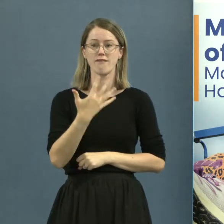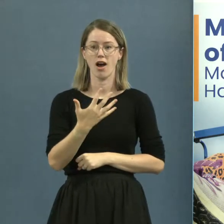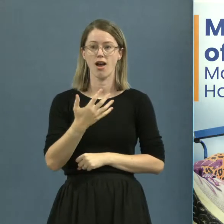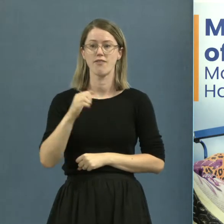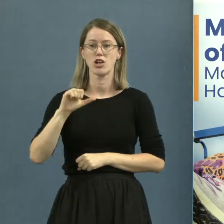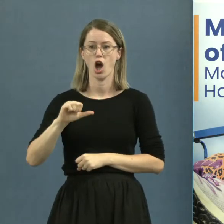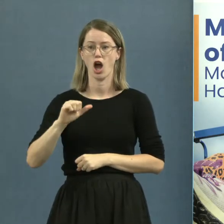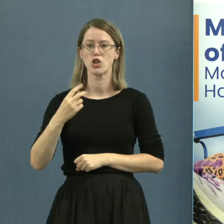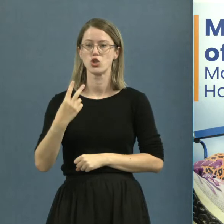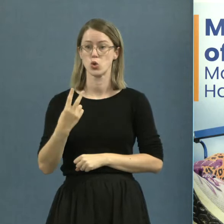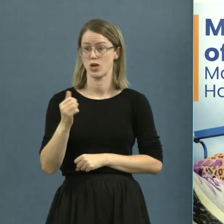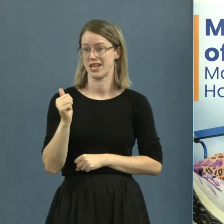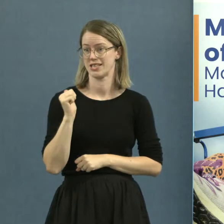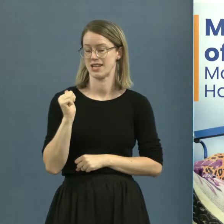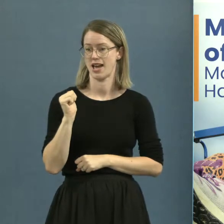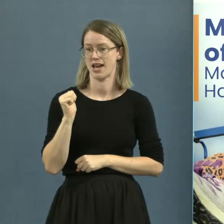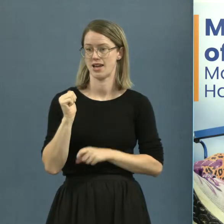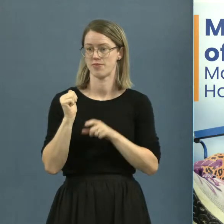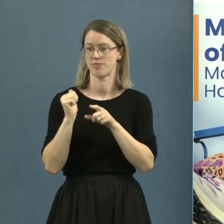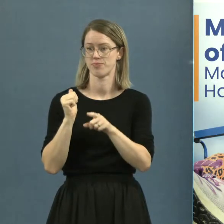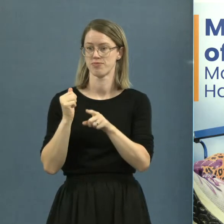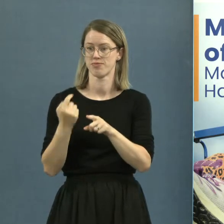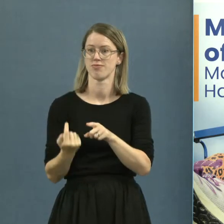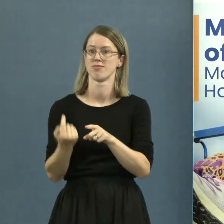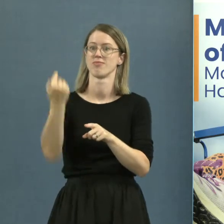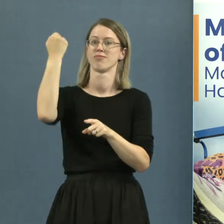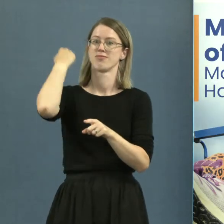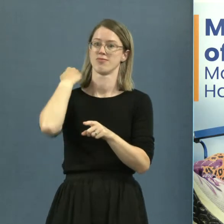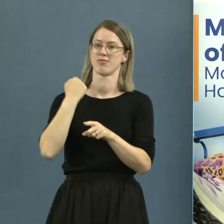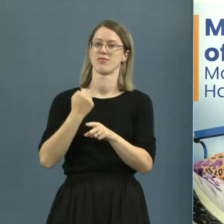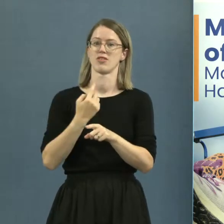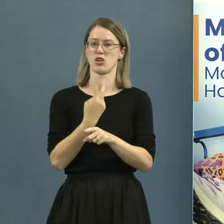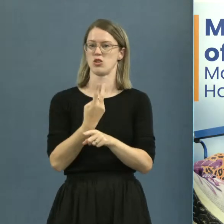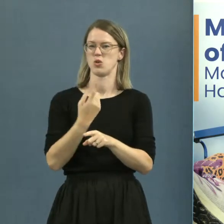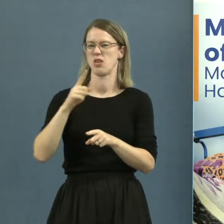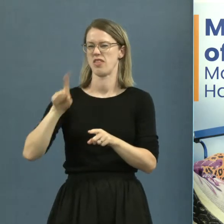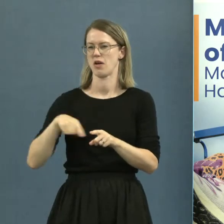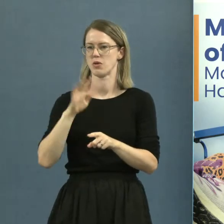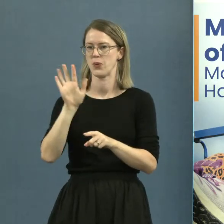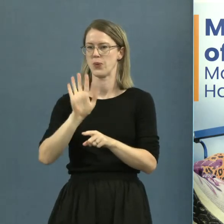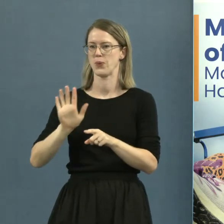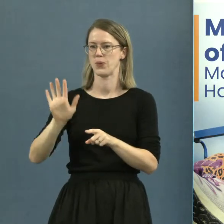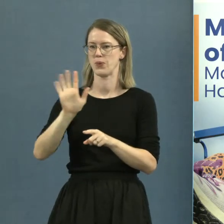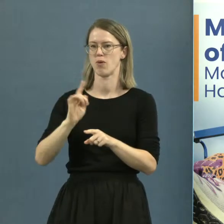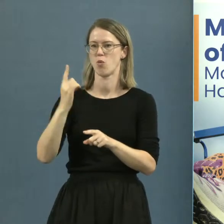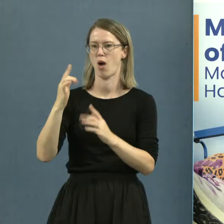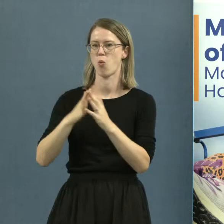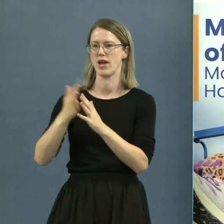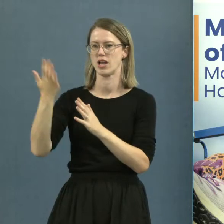Wellington region were 1,592